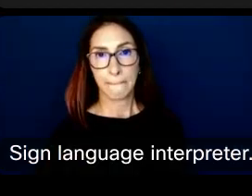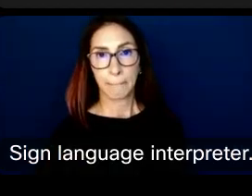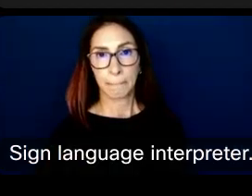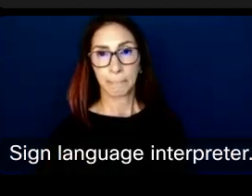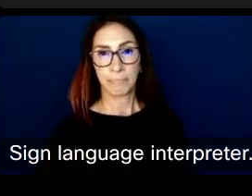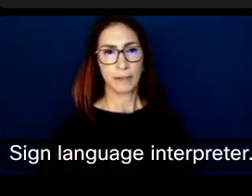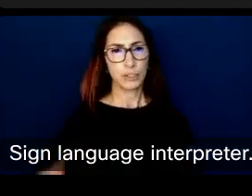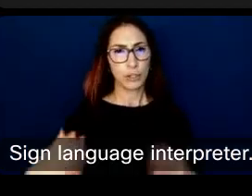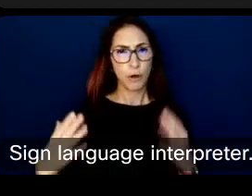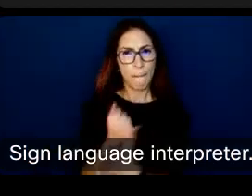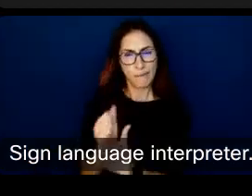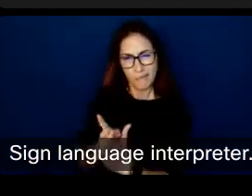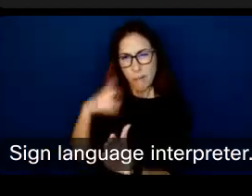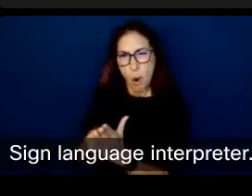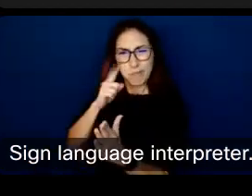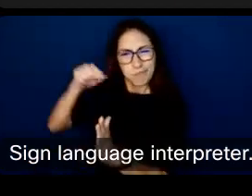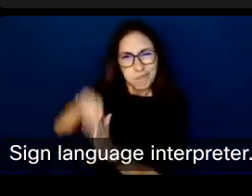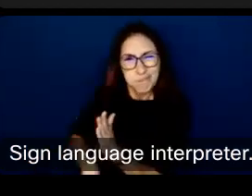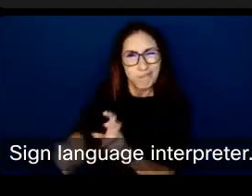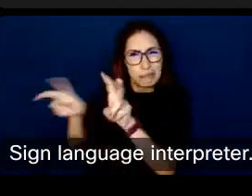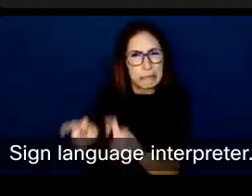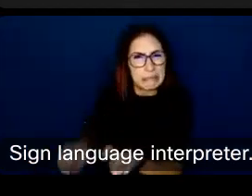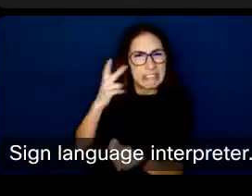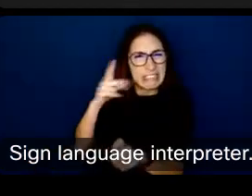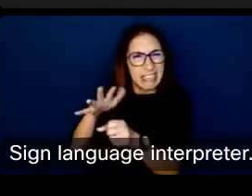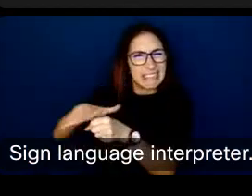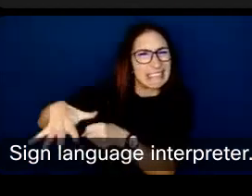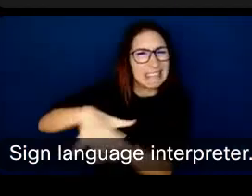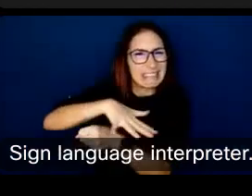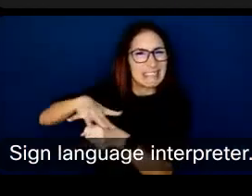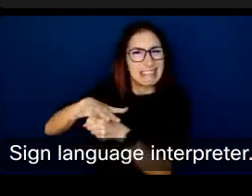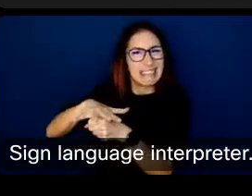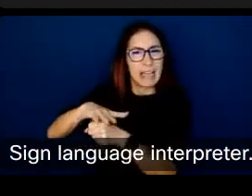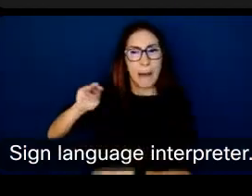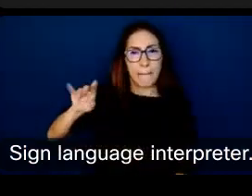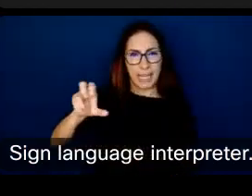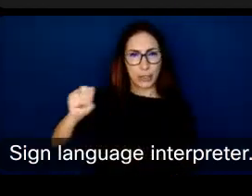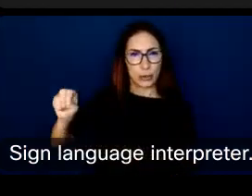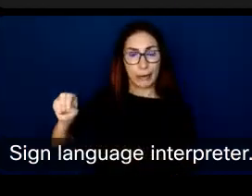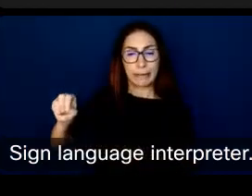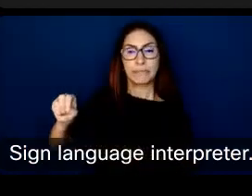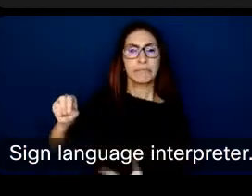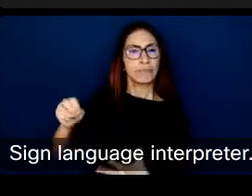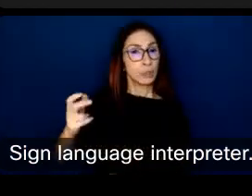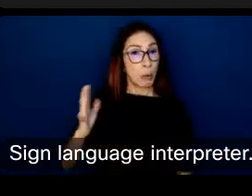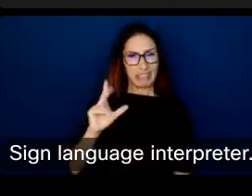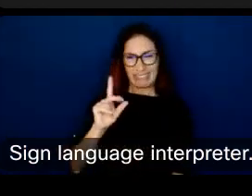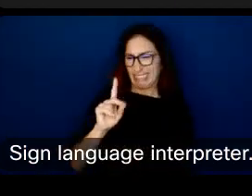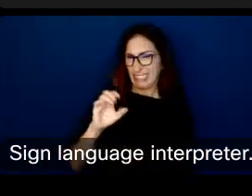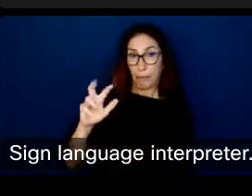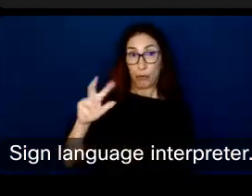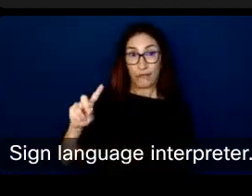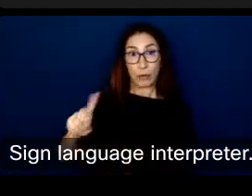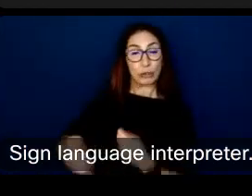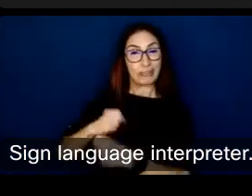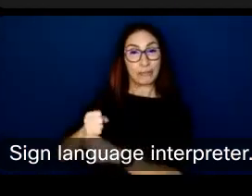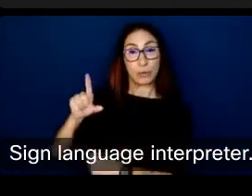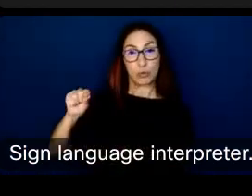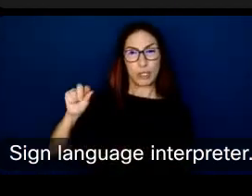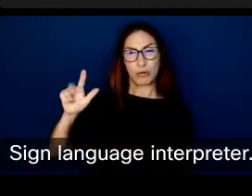December 31st, 2023, we had around, let's just kind of move